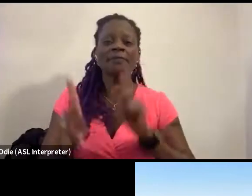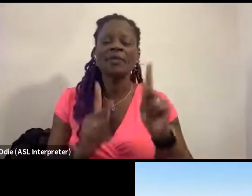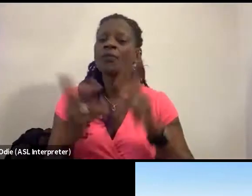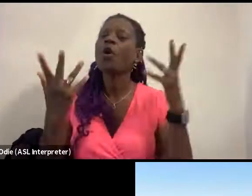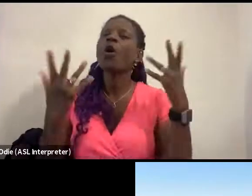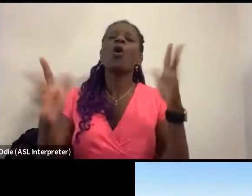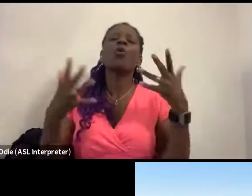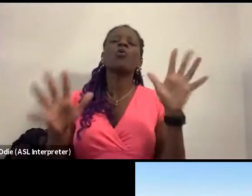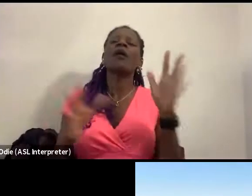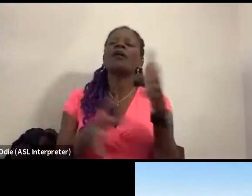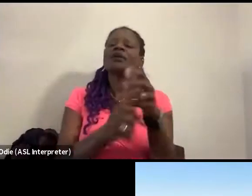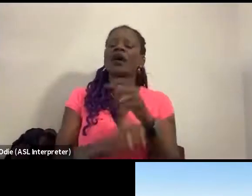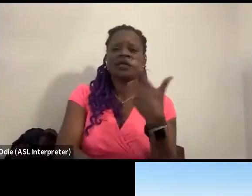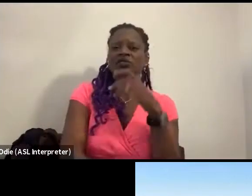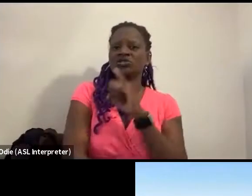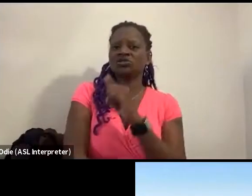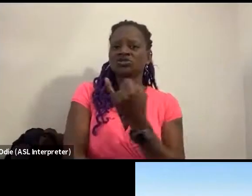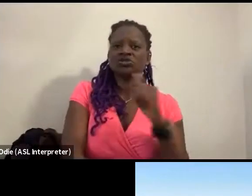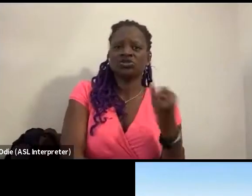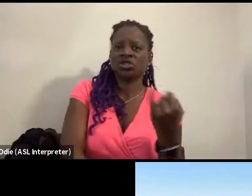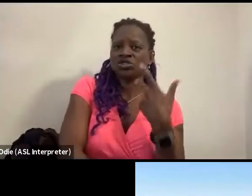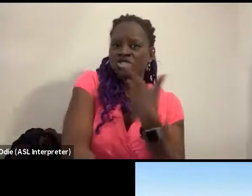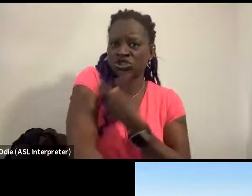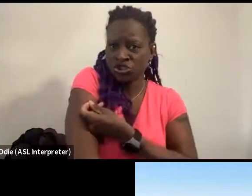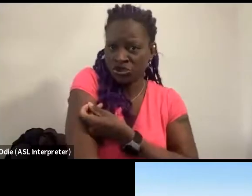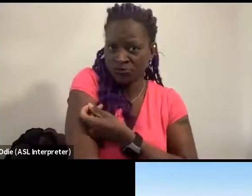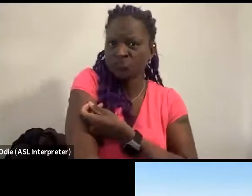So even if a clear connection is established between those negative